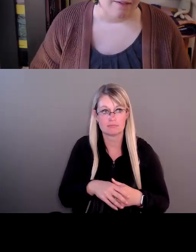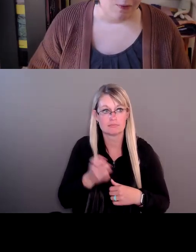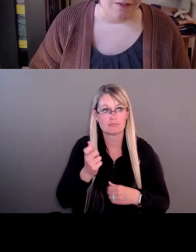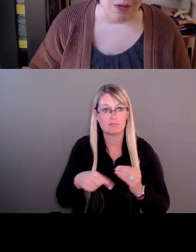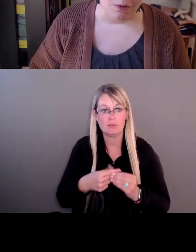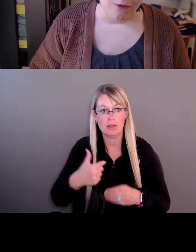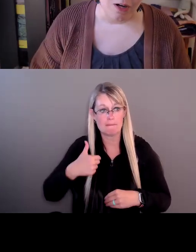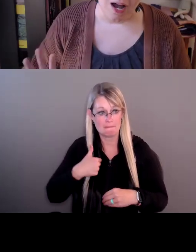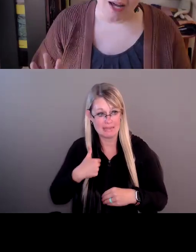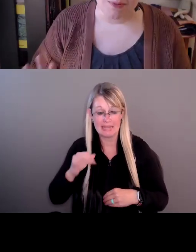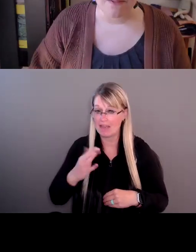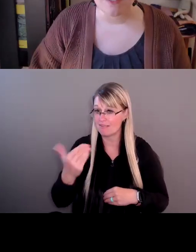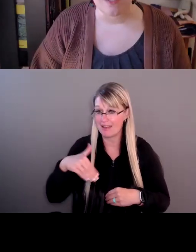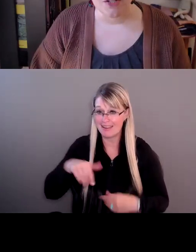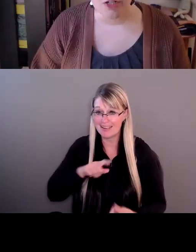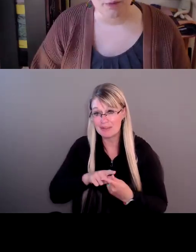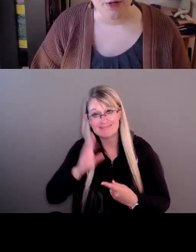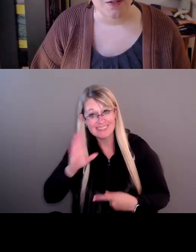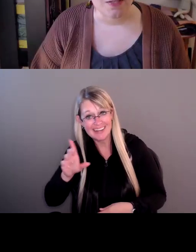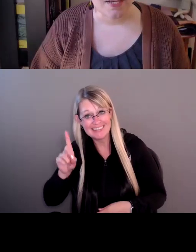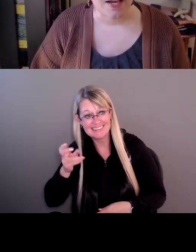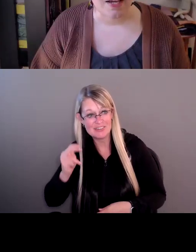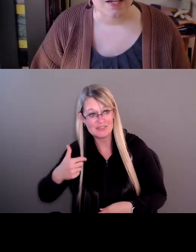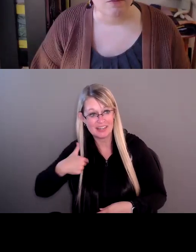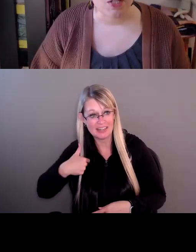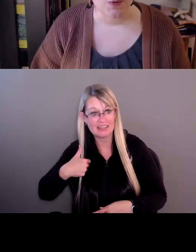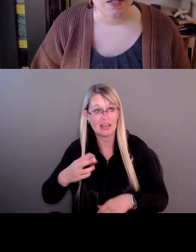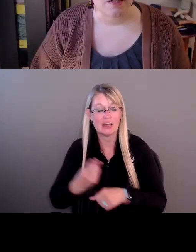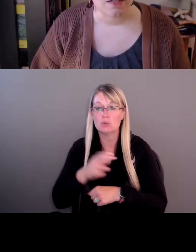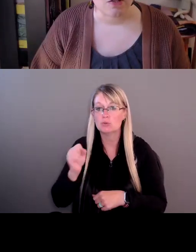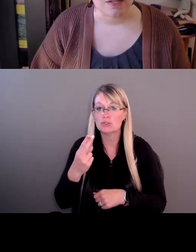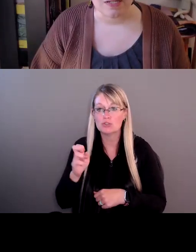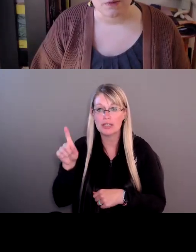if we have not met before, hi, I am Devon, I use she/her pronouns I've been doing accessibility